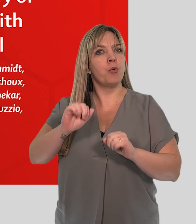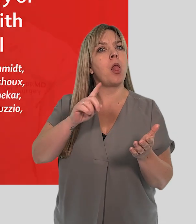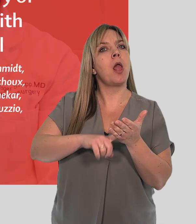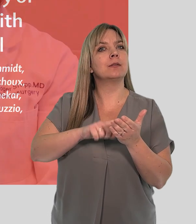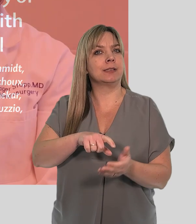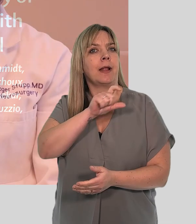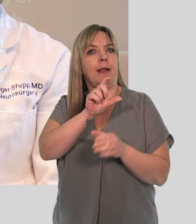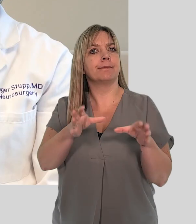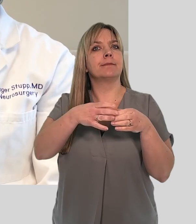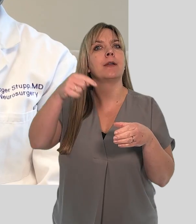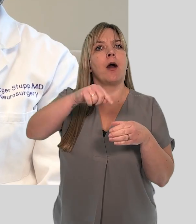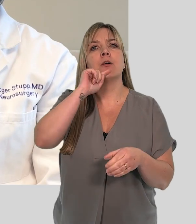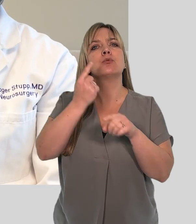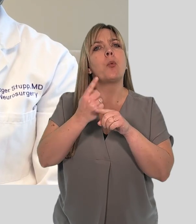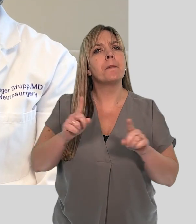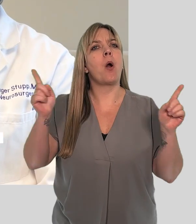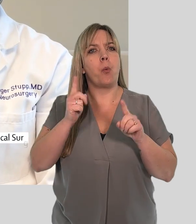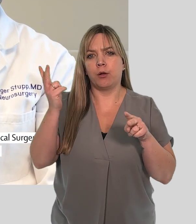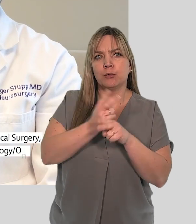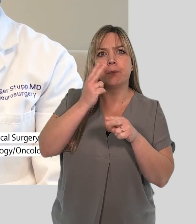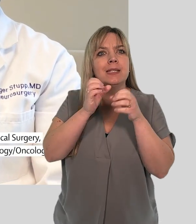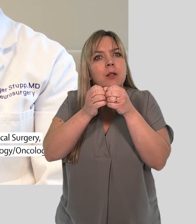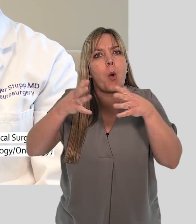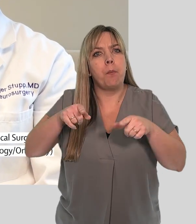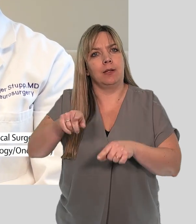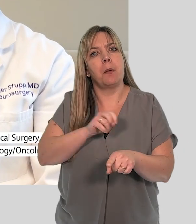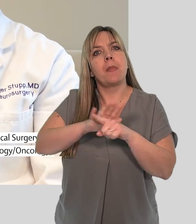Here we present our work that is published in Lancet Oncology on repeated